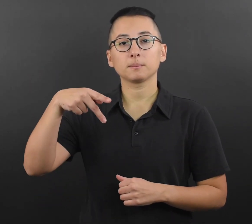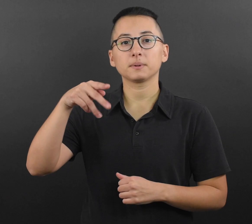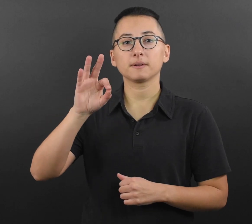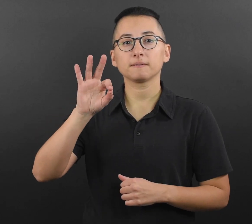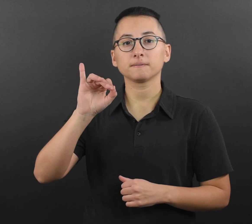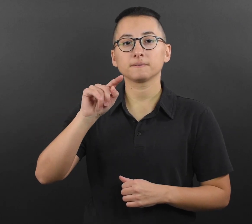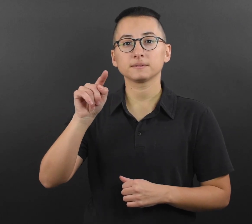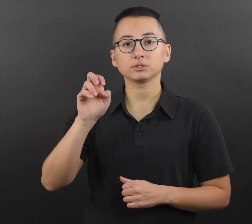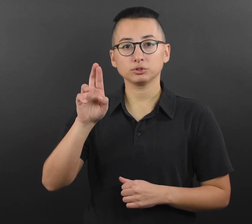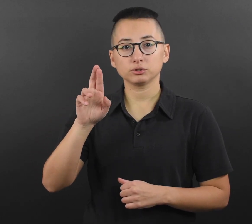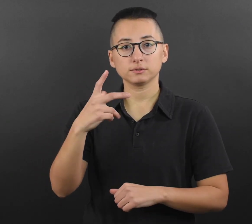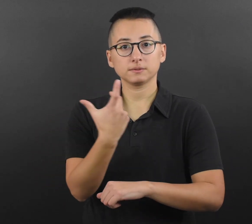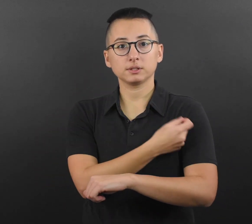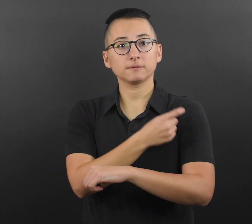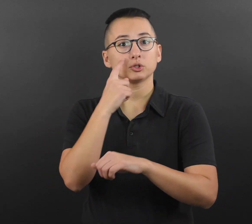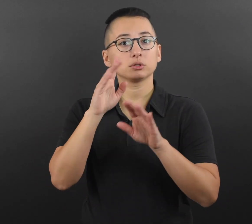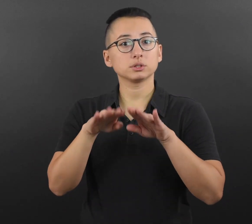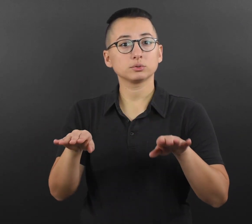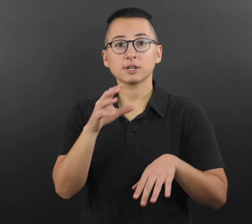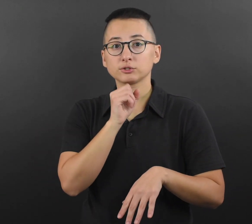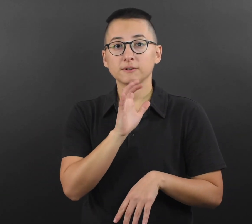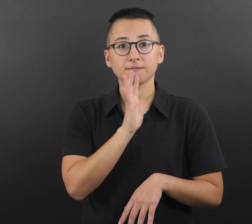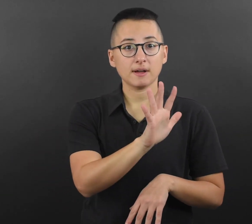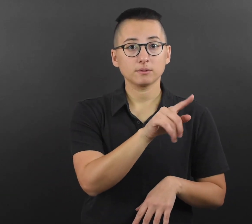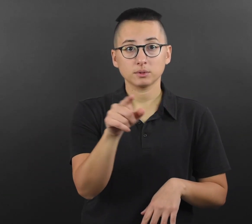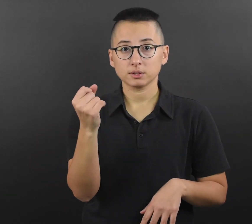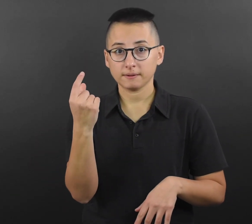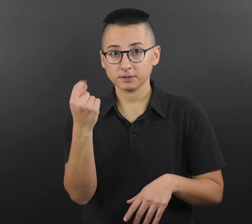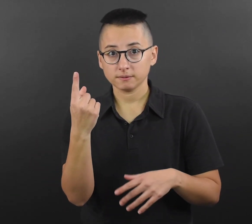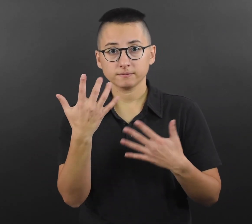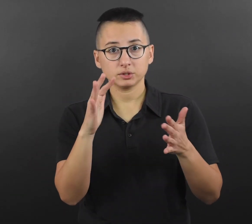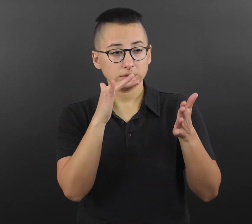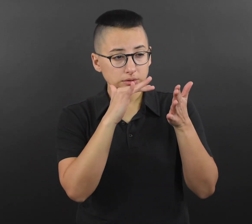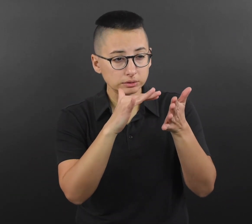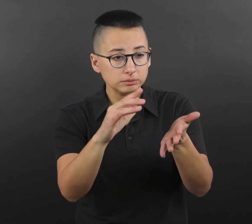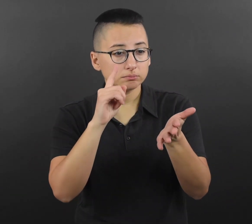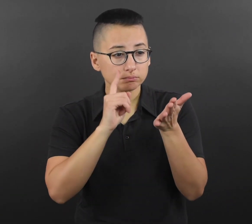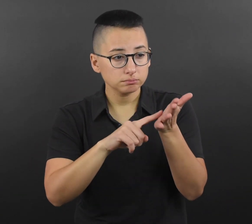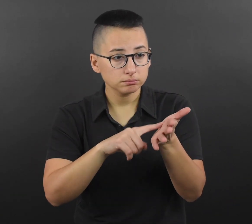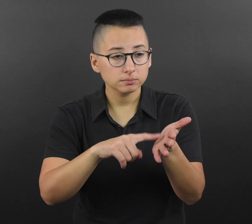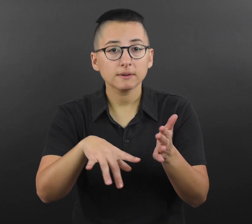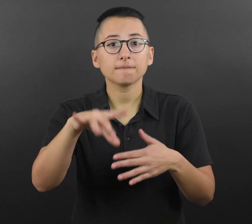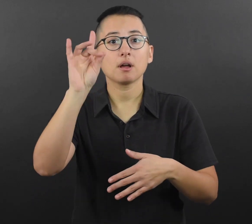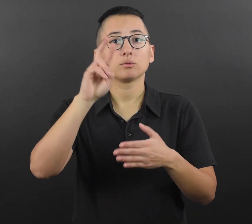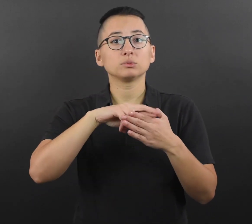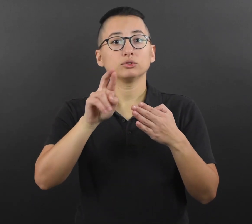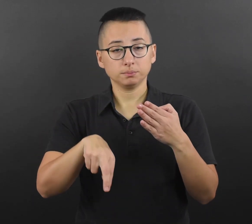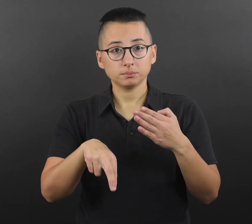o The Pfizer vaccine for 5- to 11-year-olds was determined to be 90.7%